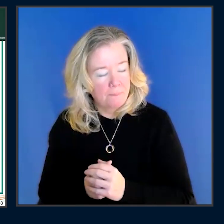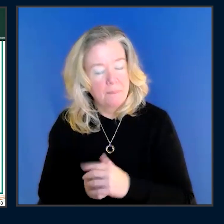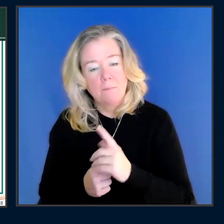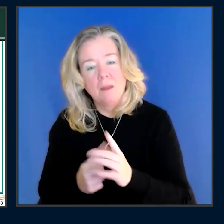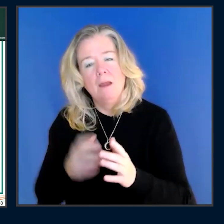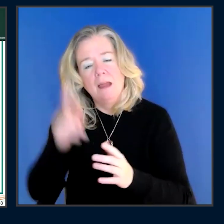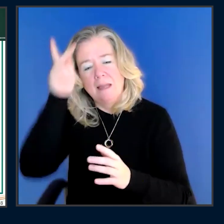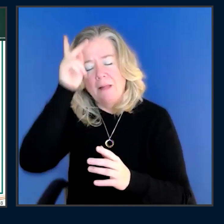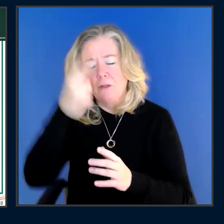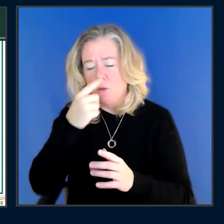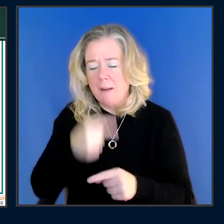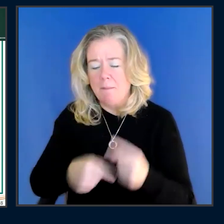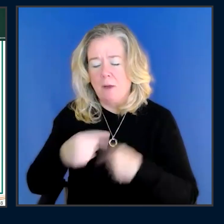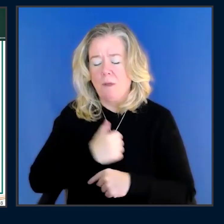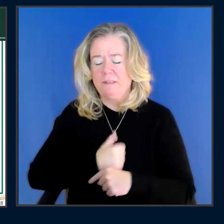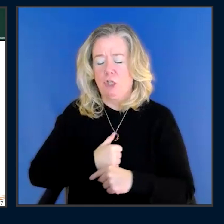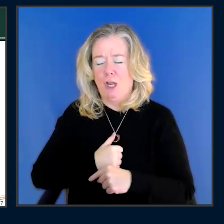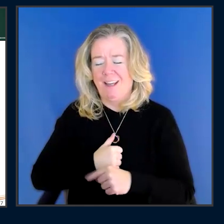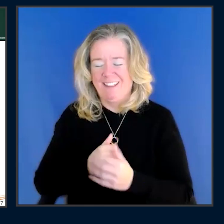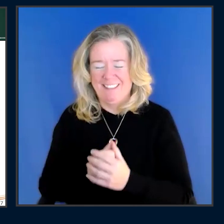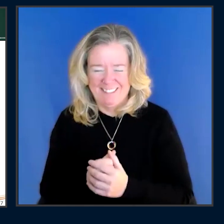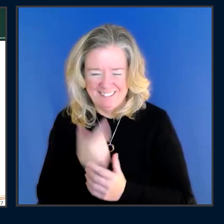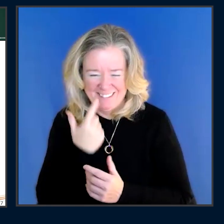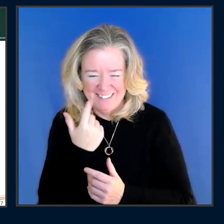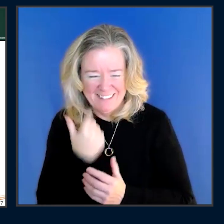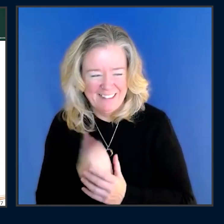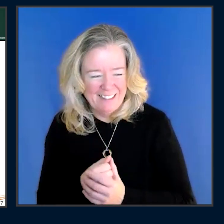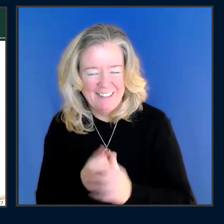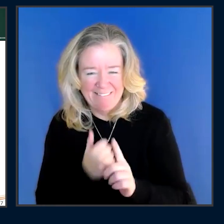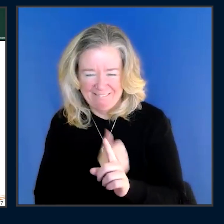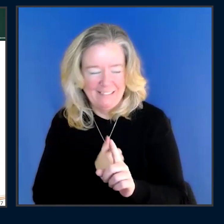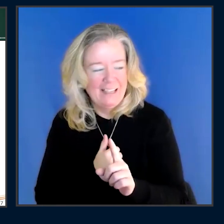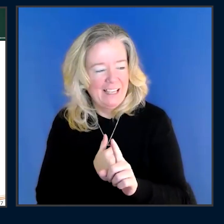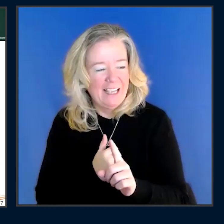And actually, Kelly, why don't you go back one? Sorry.